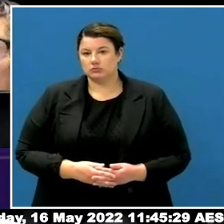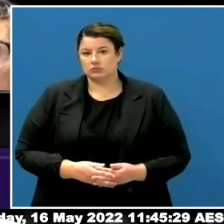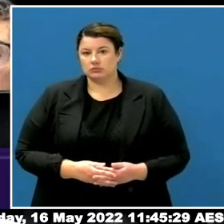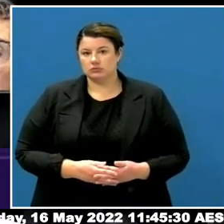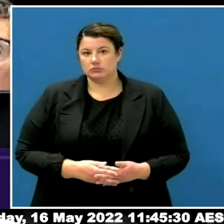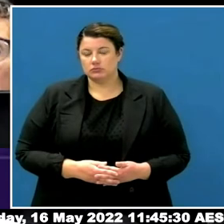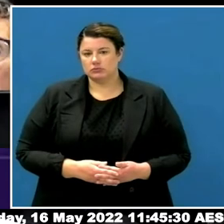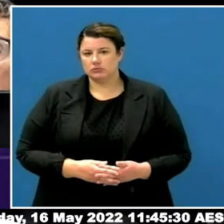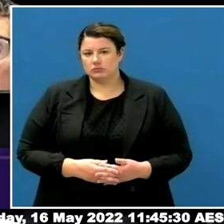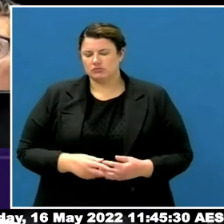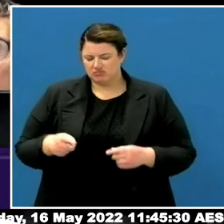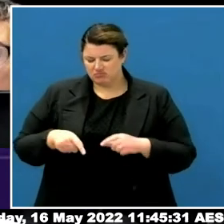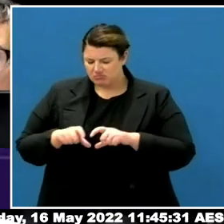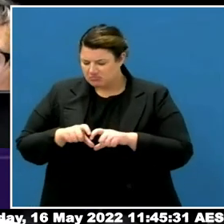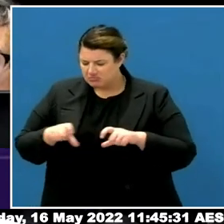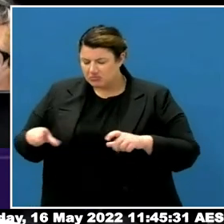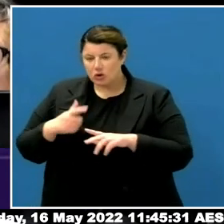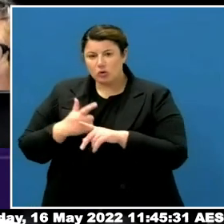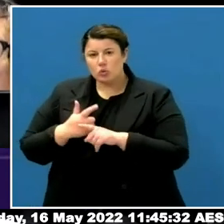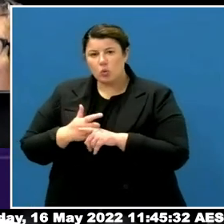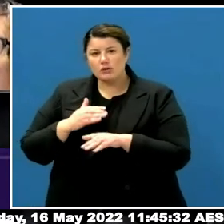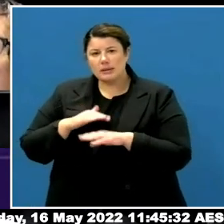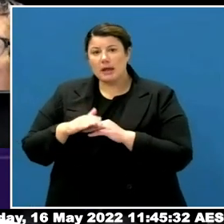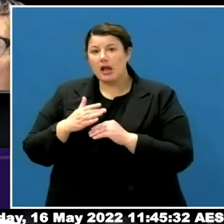it refers to cost and payment terms, and I will read this to you: